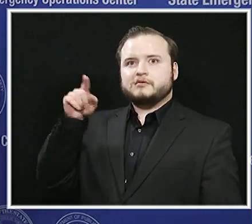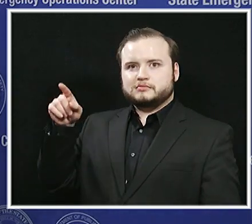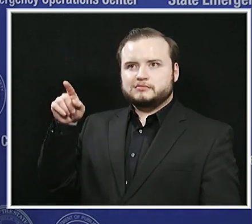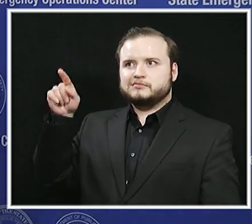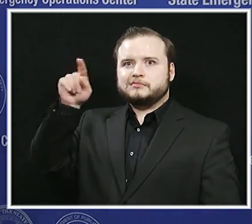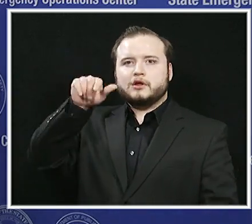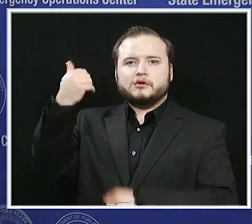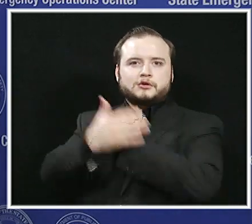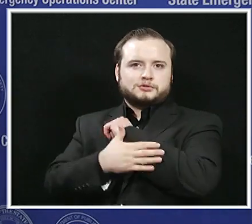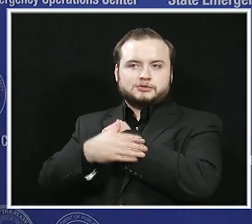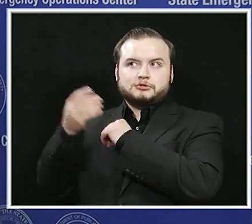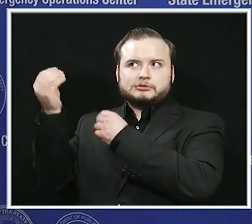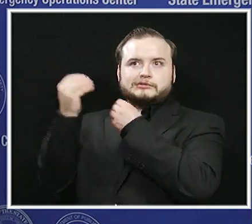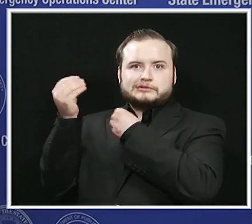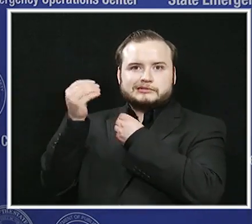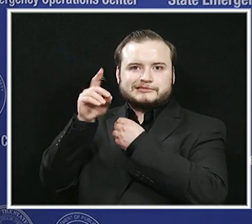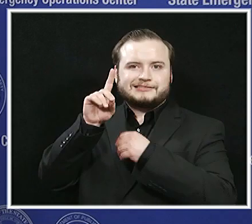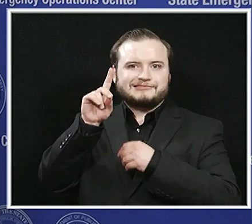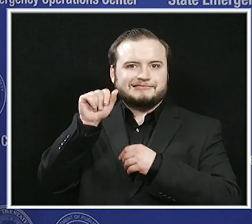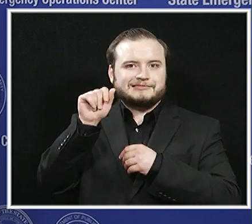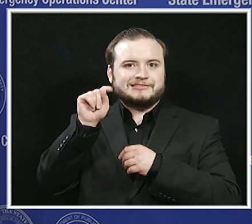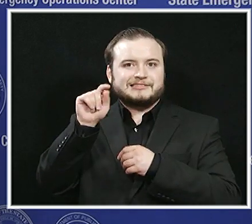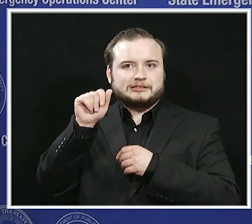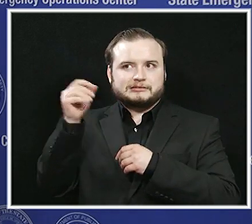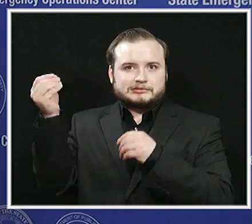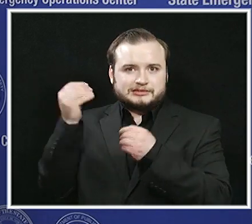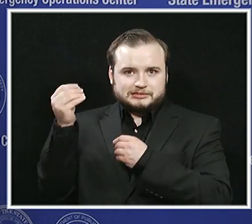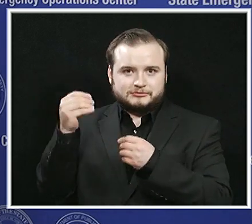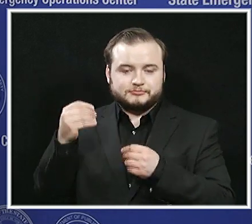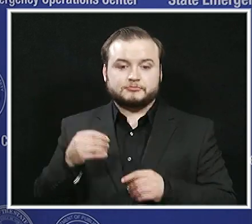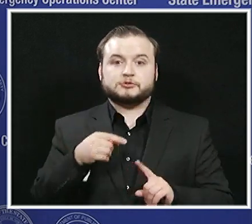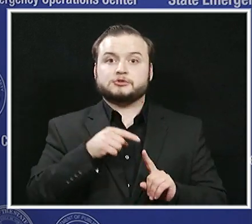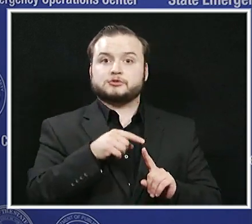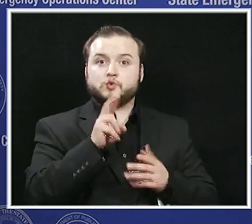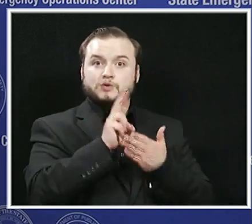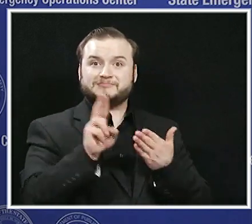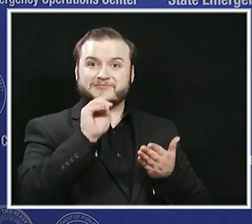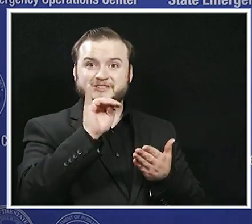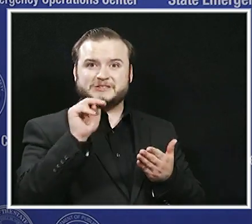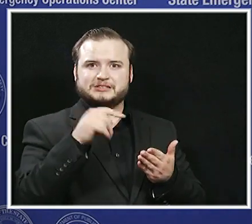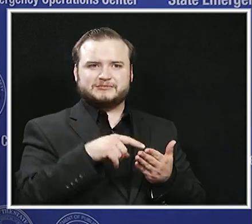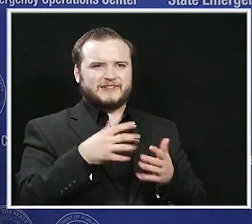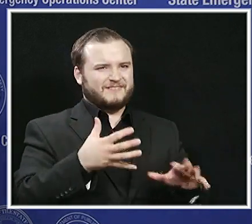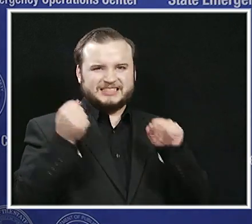was no model in America showing what this would look like. There was some early data coming out of Italy and China. University of Minnesota and our health department